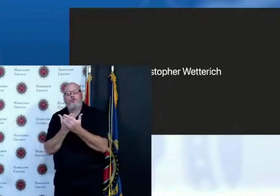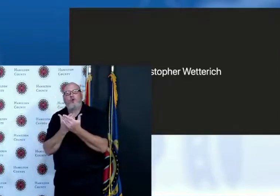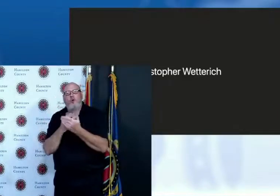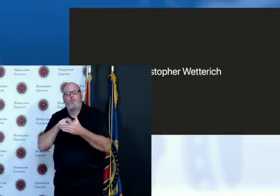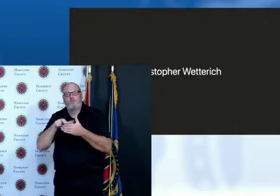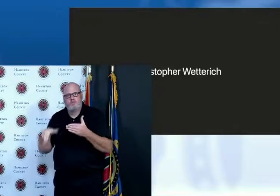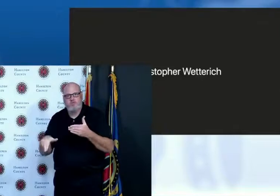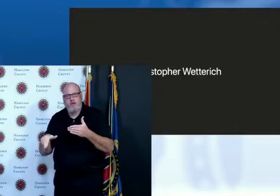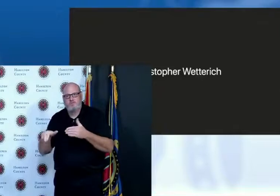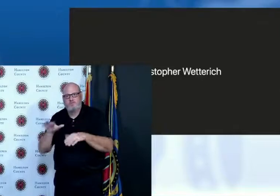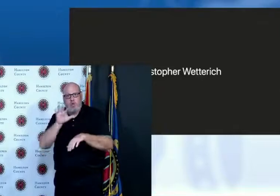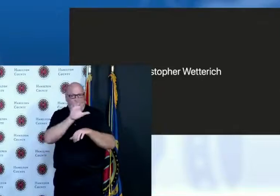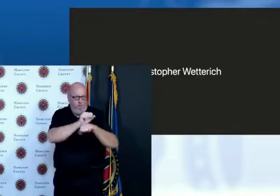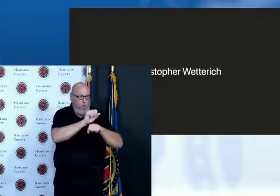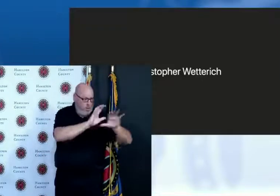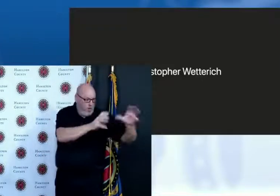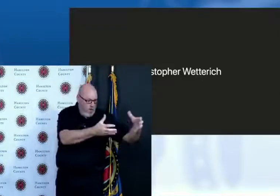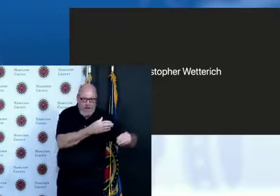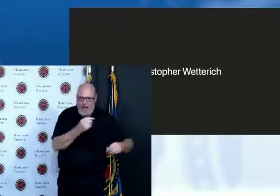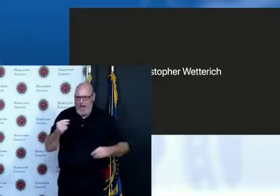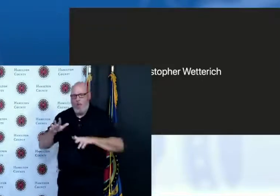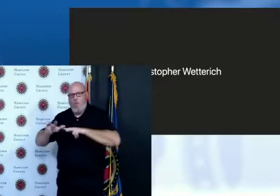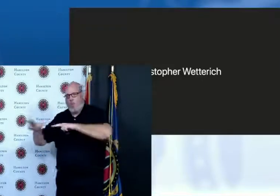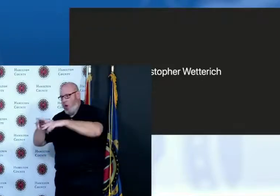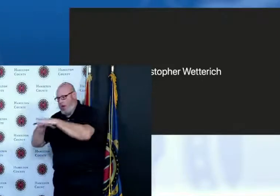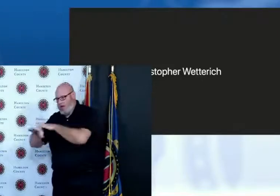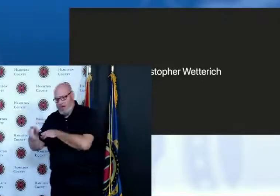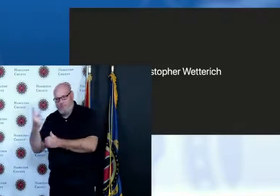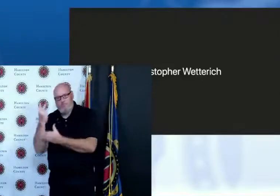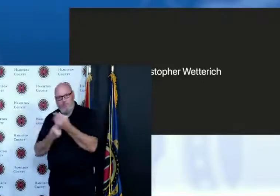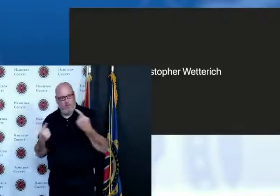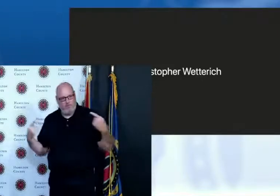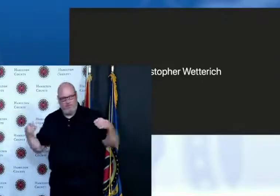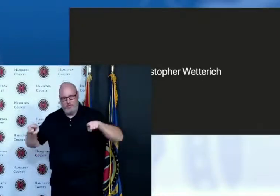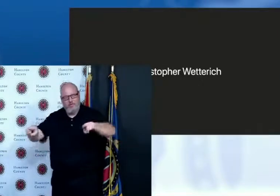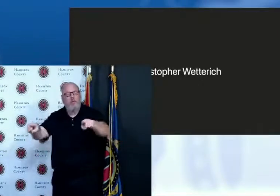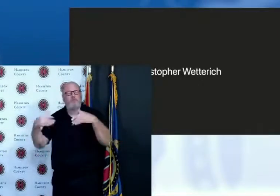who came in off the street just for that walk-in appointment yesterday at the Board of Elections